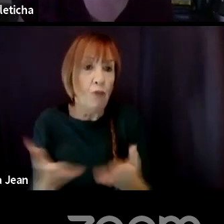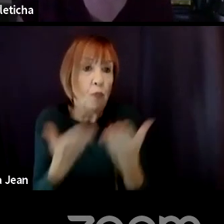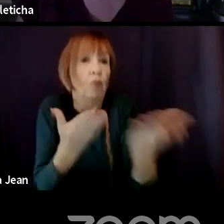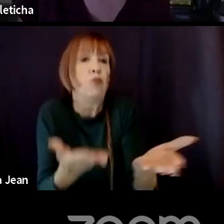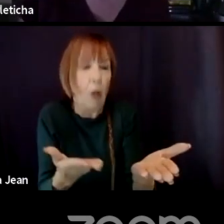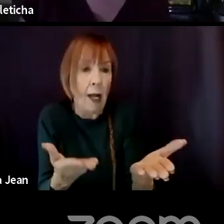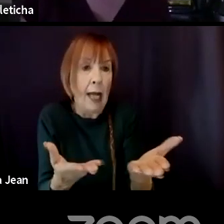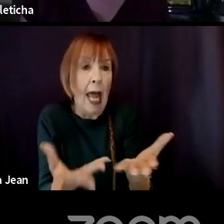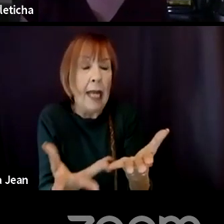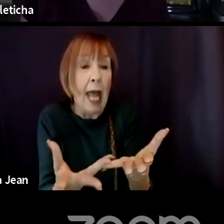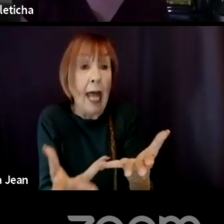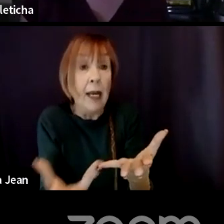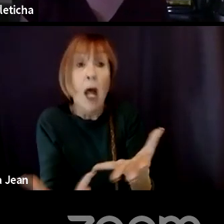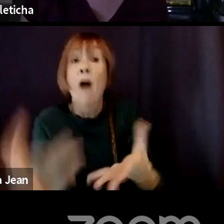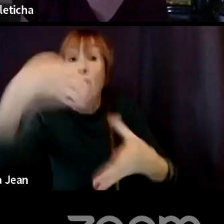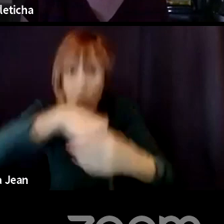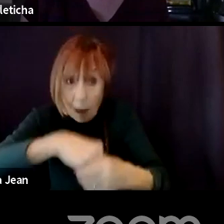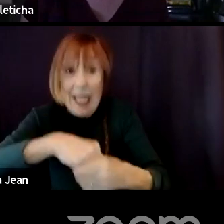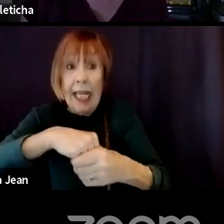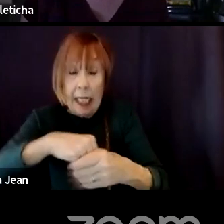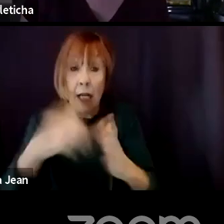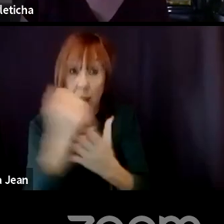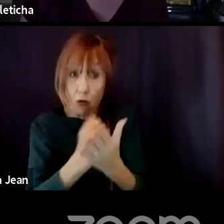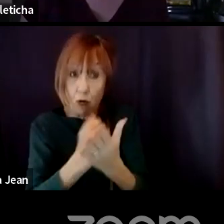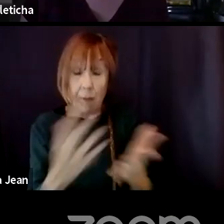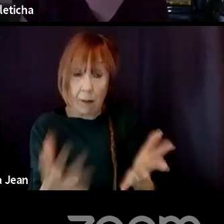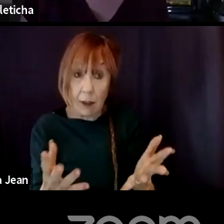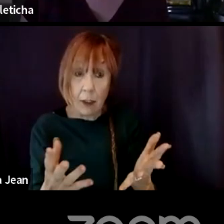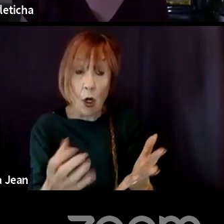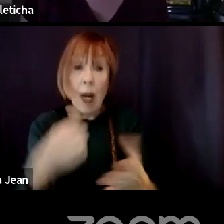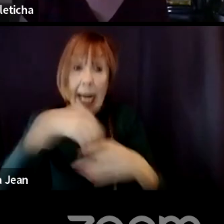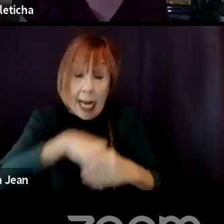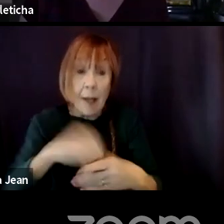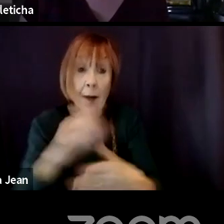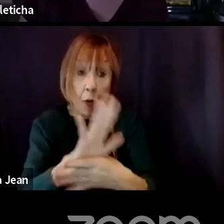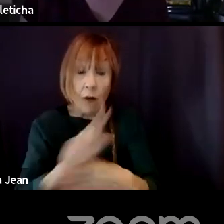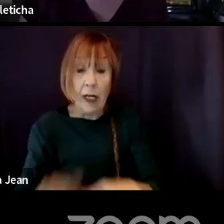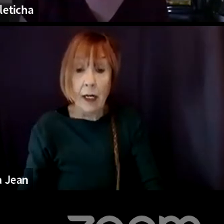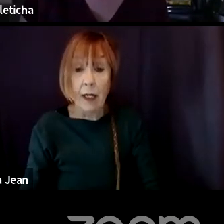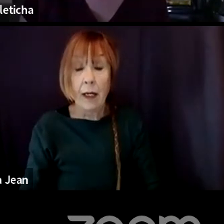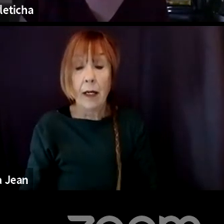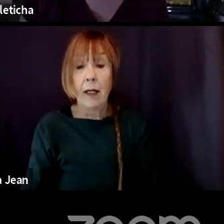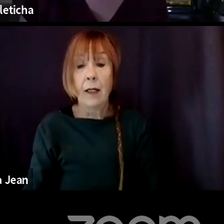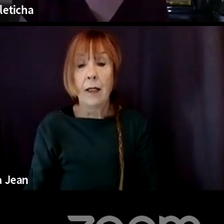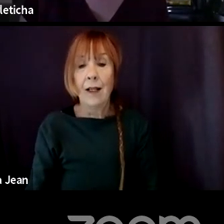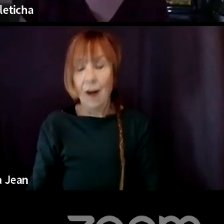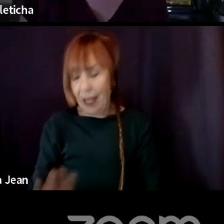So what I tend to do, for example, there was something in a project I was just working on